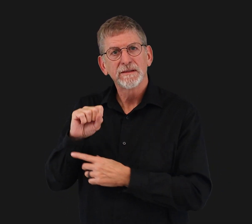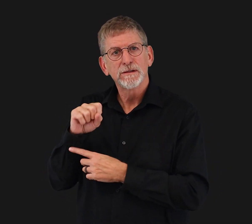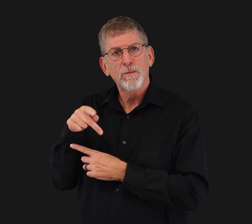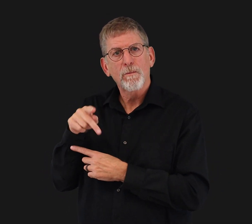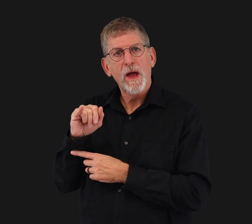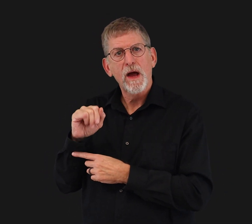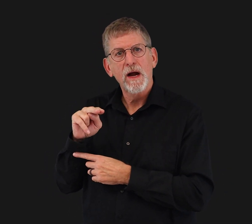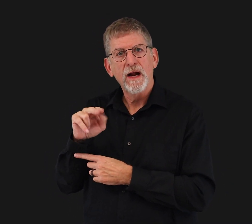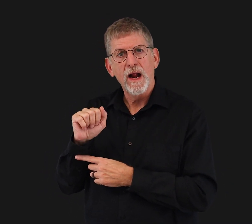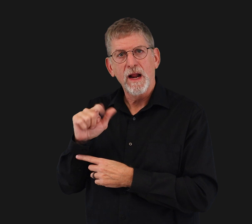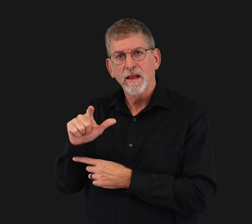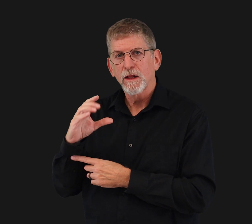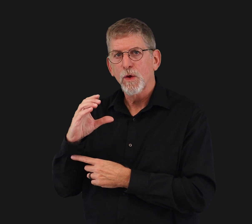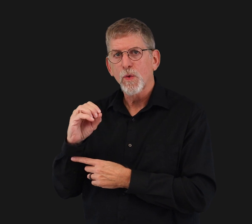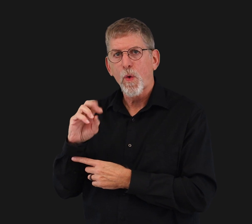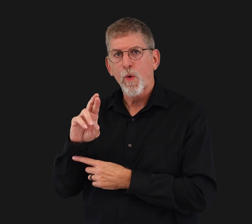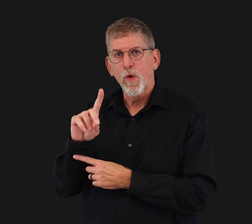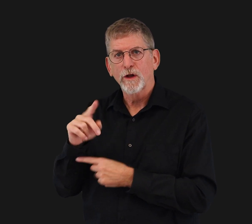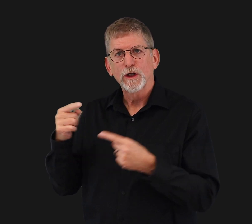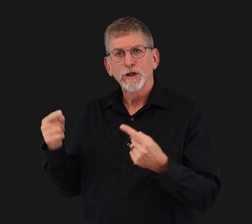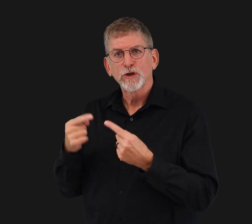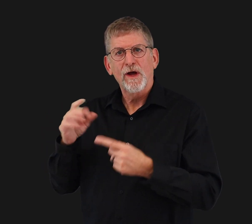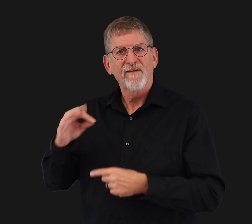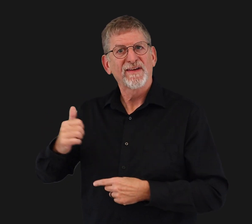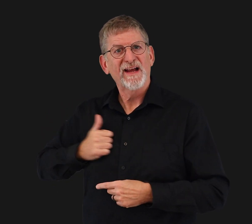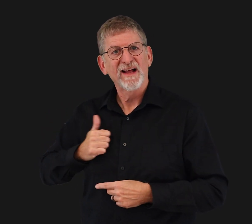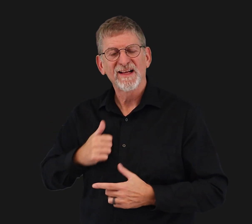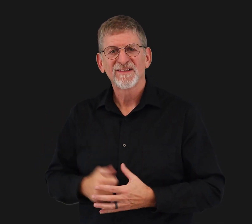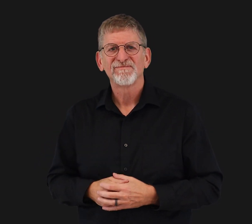• Spinal Cord Injury of Canada